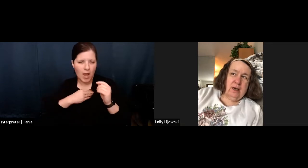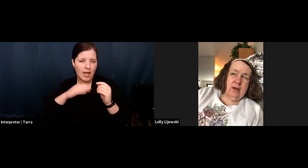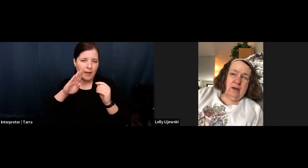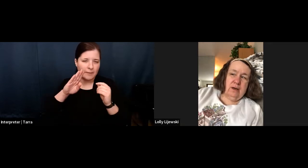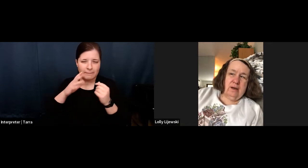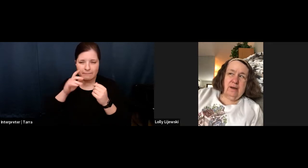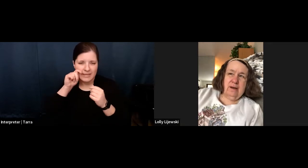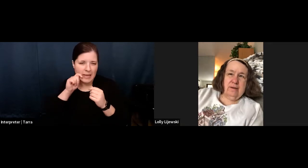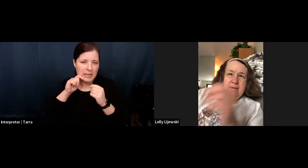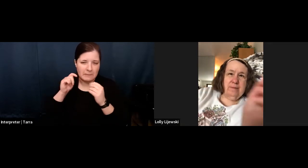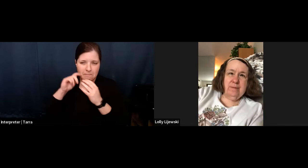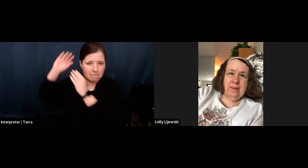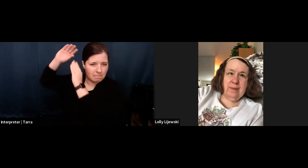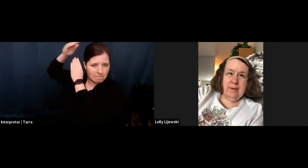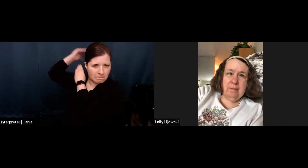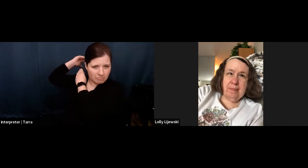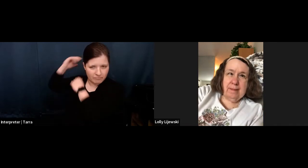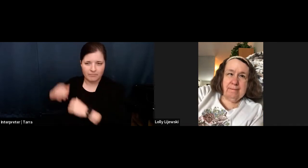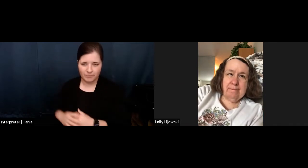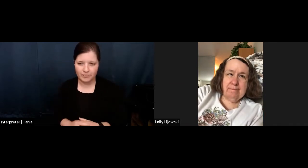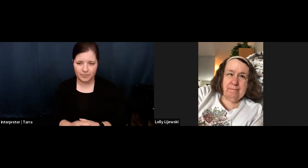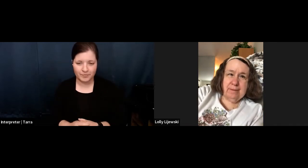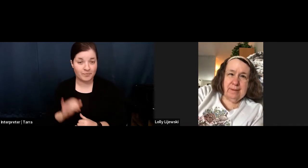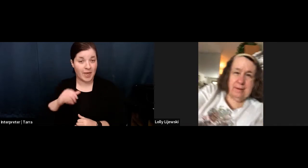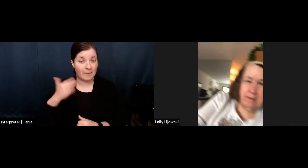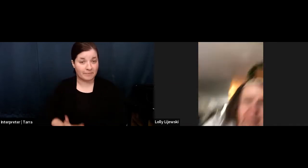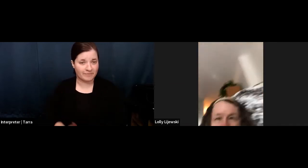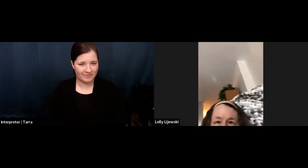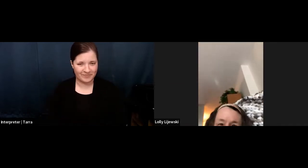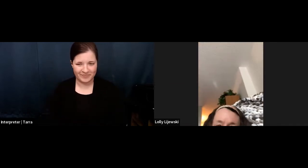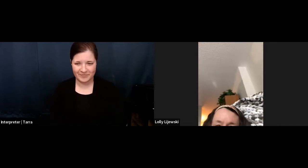applique, and I'm sitting in a chair that is kind of beige, gray beige, and it has a blanket on the back that is